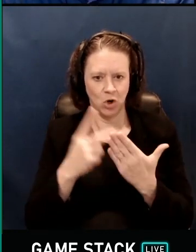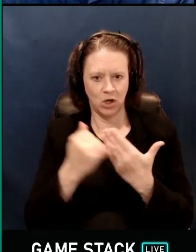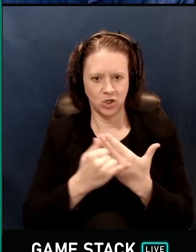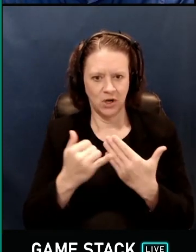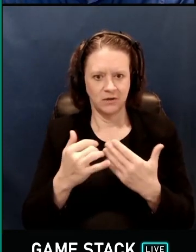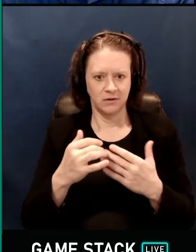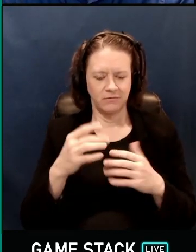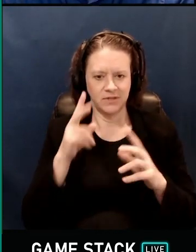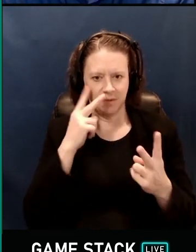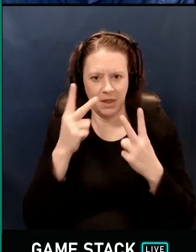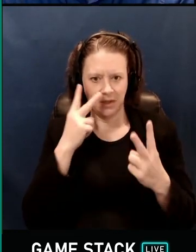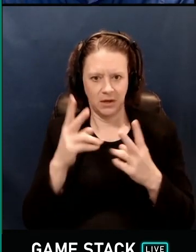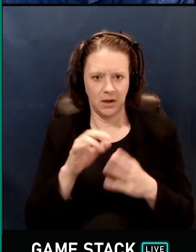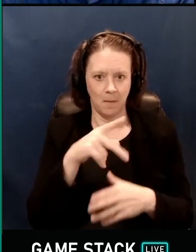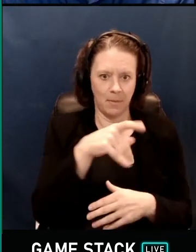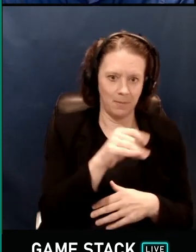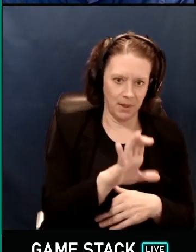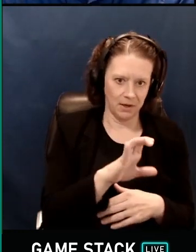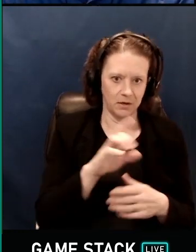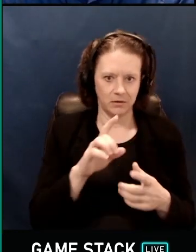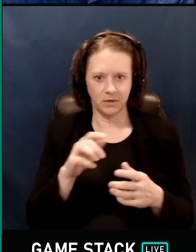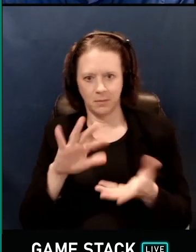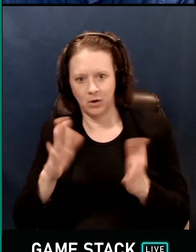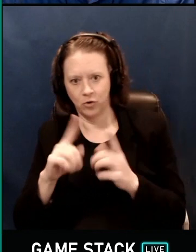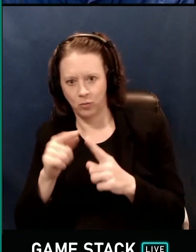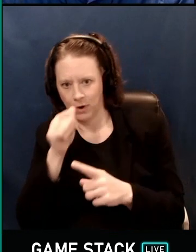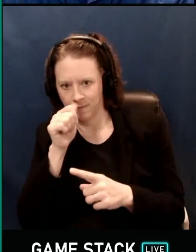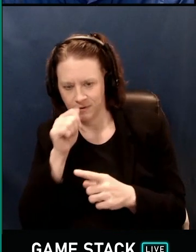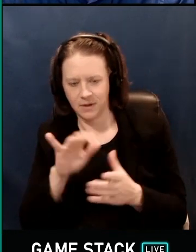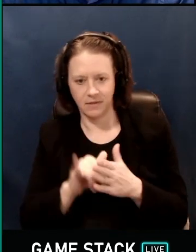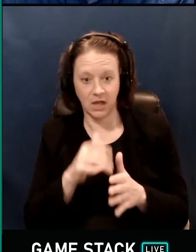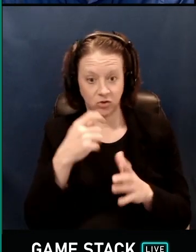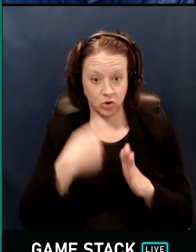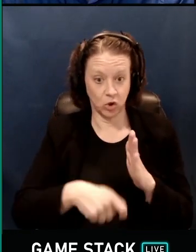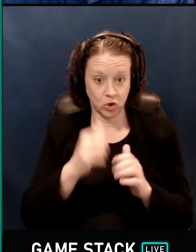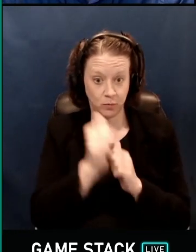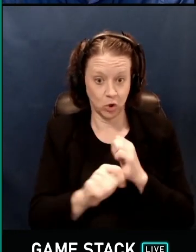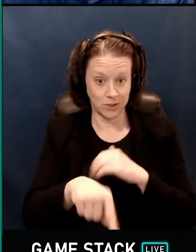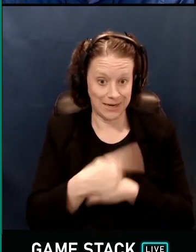It's charged on a per day basis, which means you can save